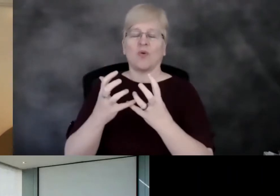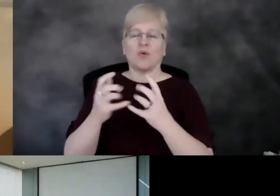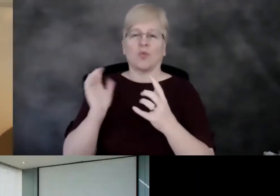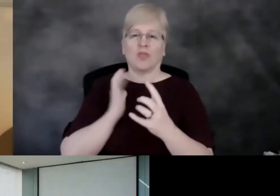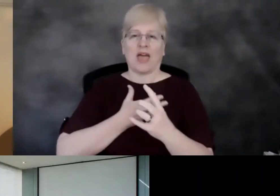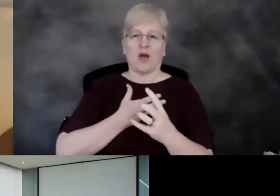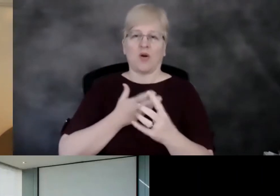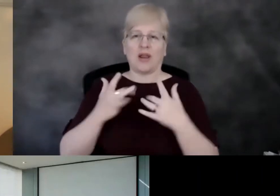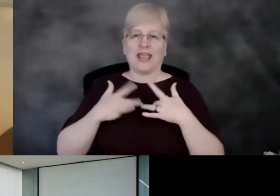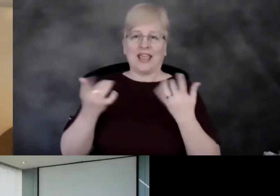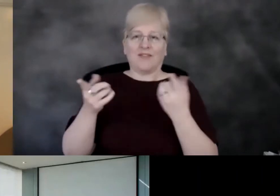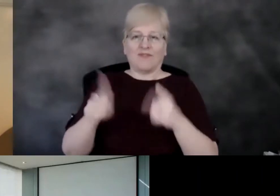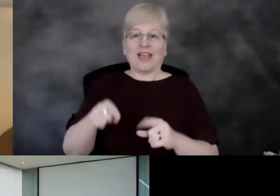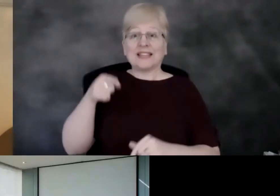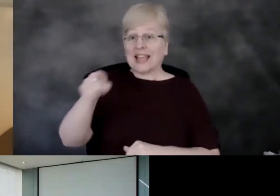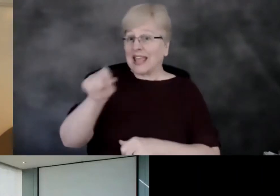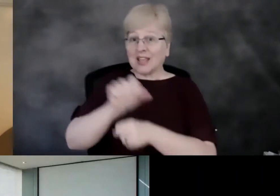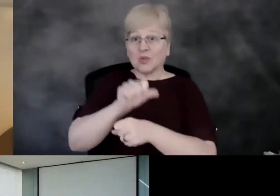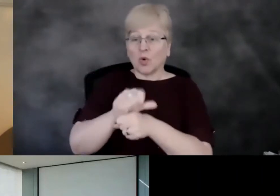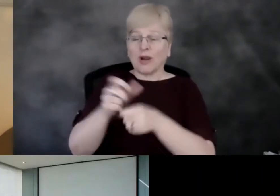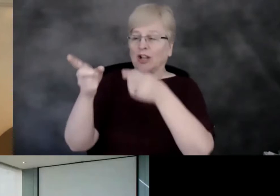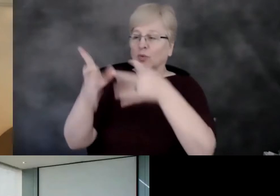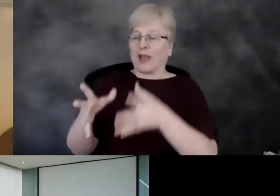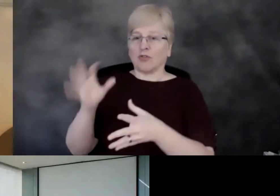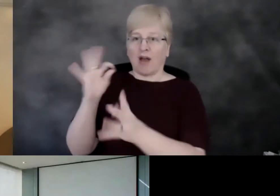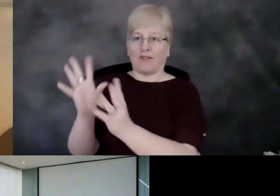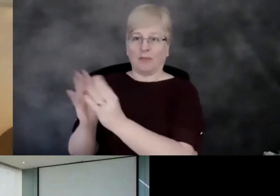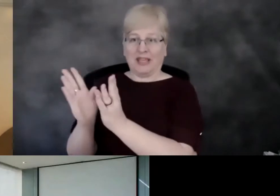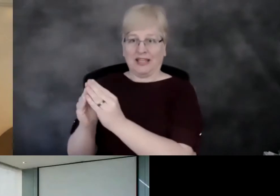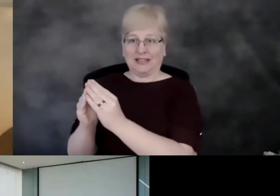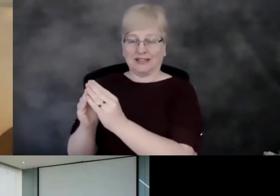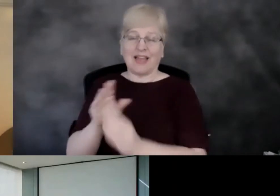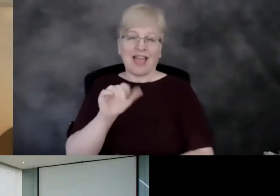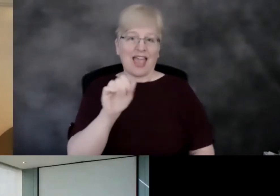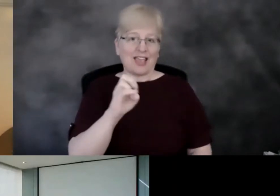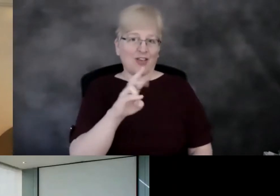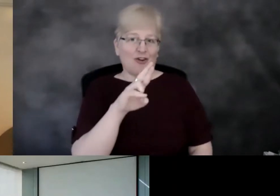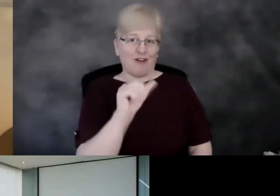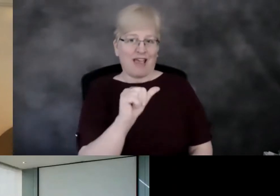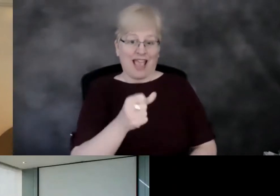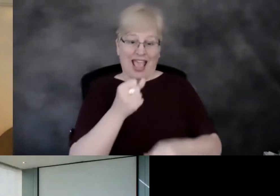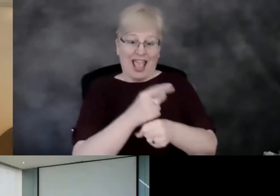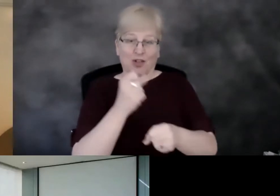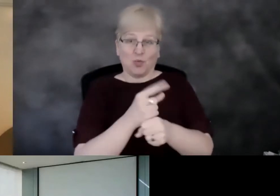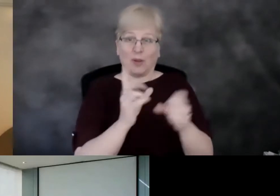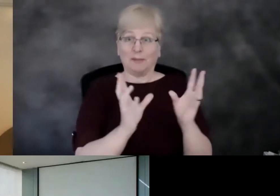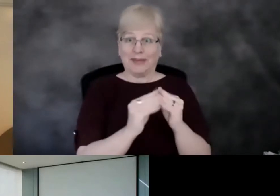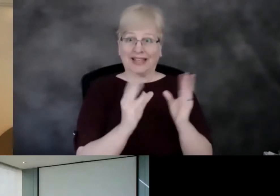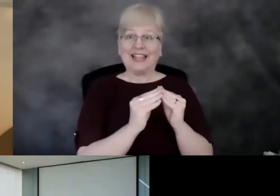of meetings. Well, the AERA 16:04:47 annual meeting is certainly the biggest